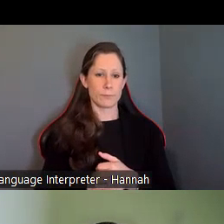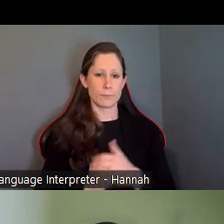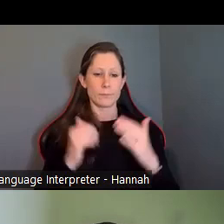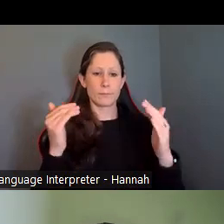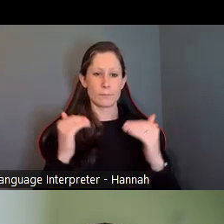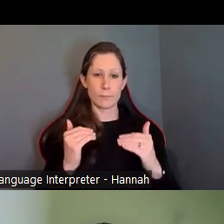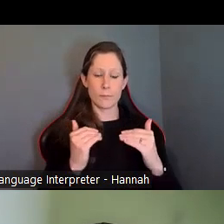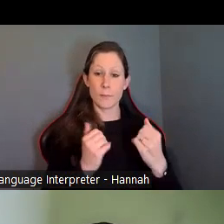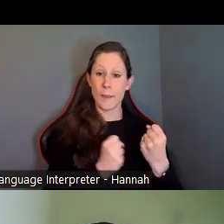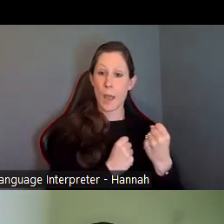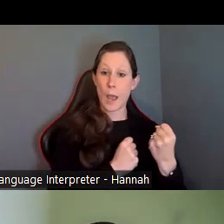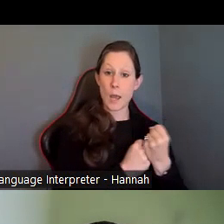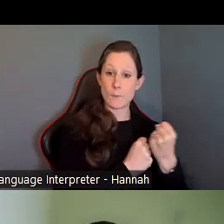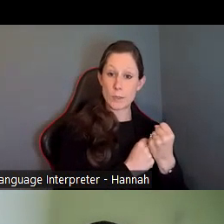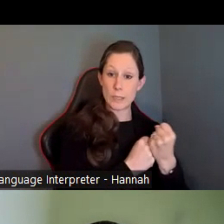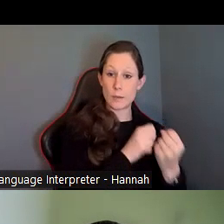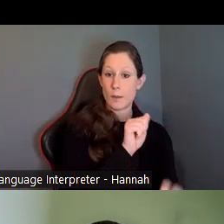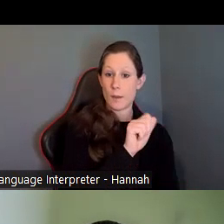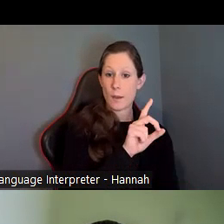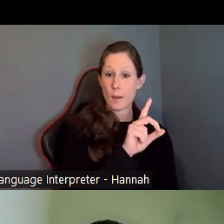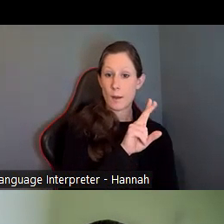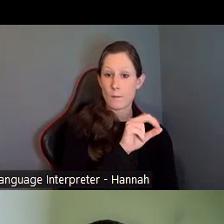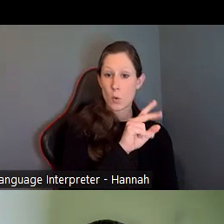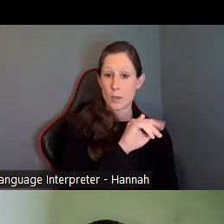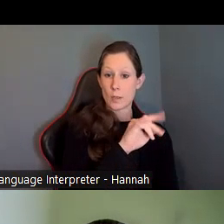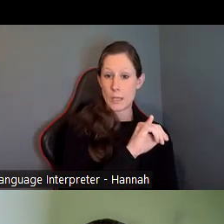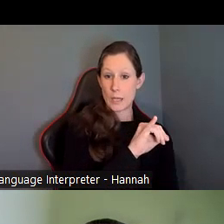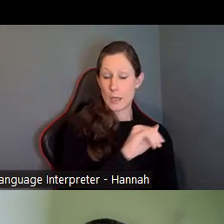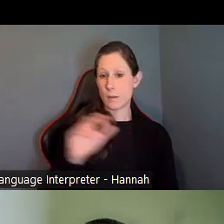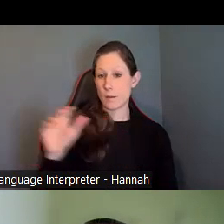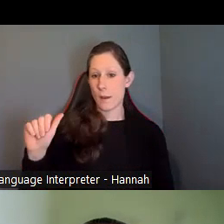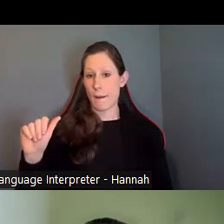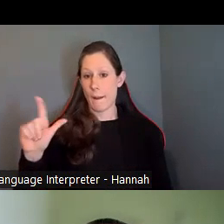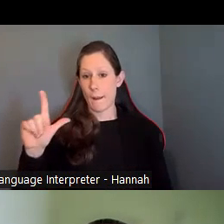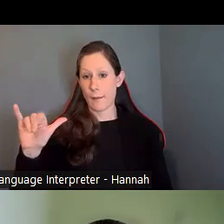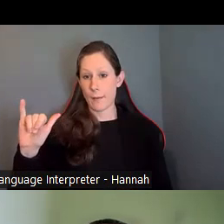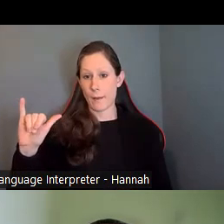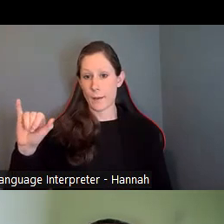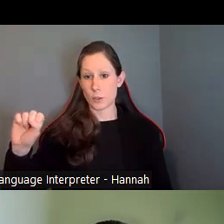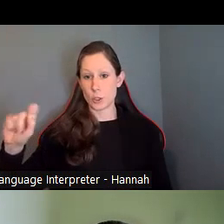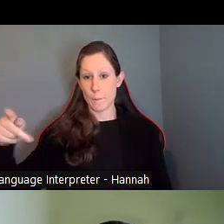allyship is one of the most important